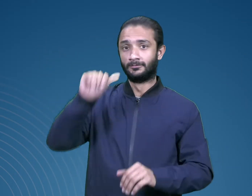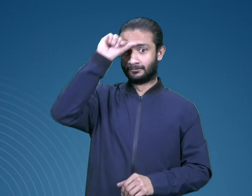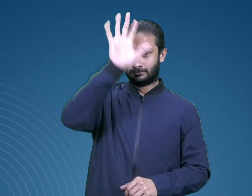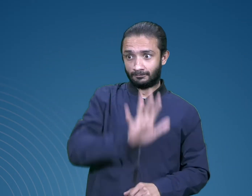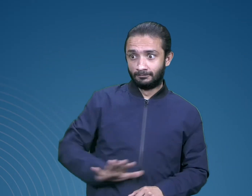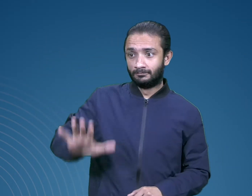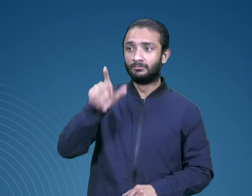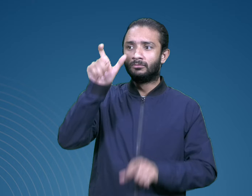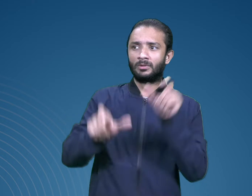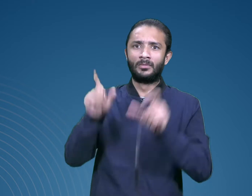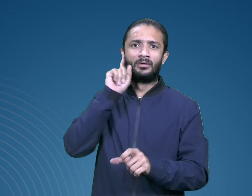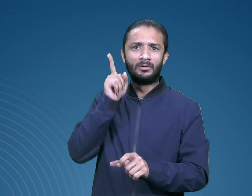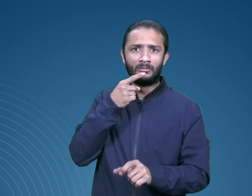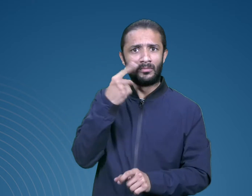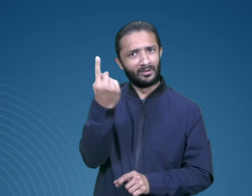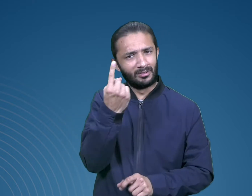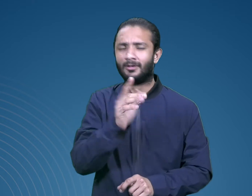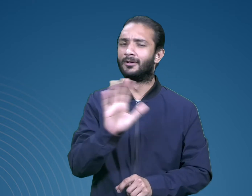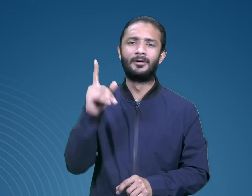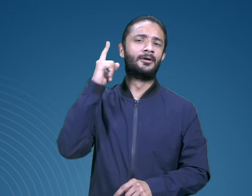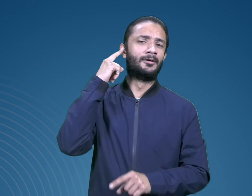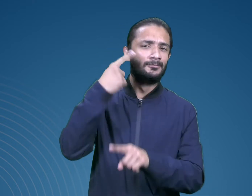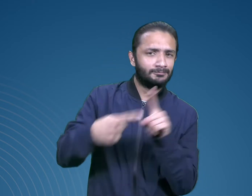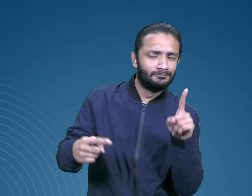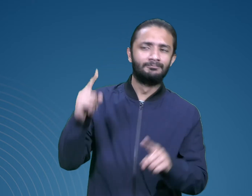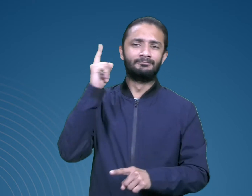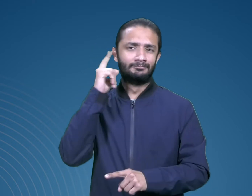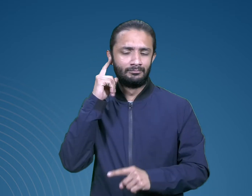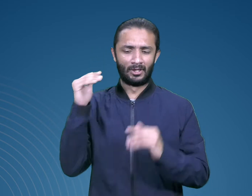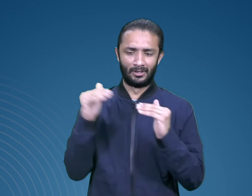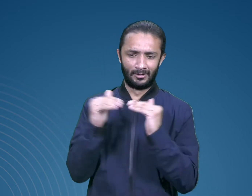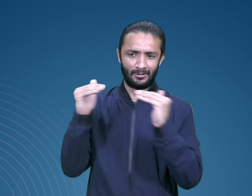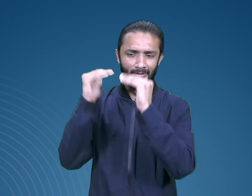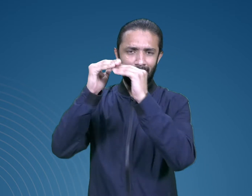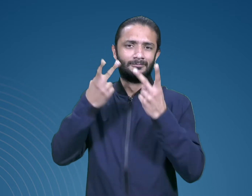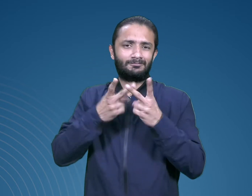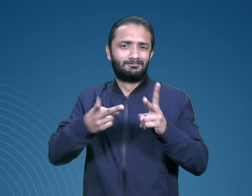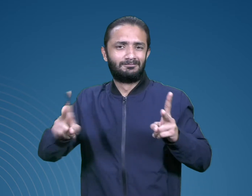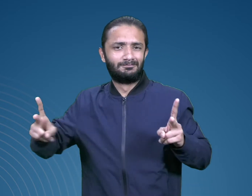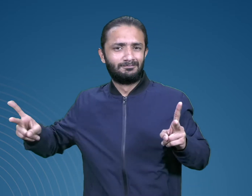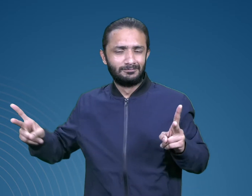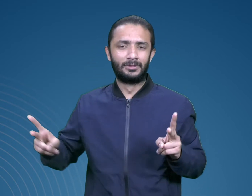which consists of Deaf as well as various types of hearing loss too.